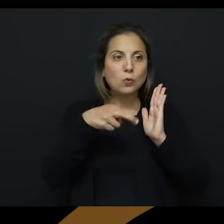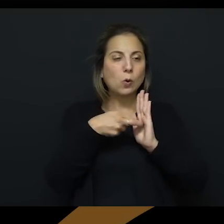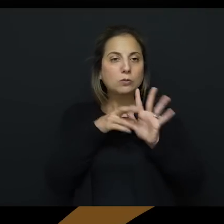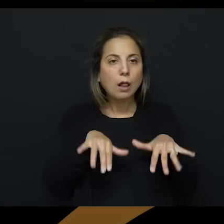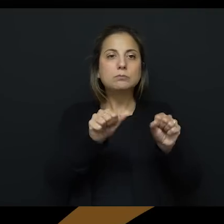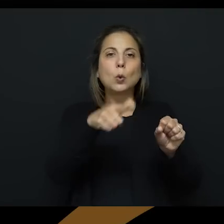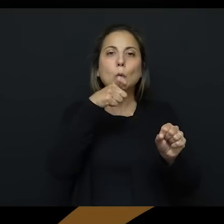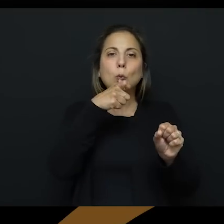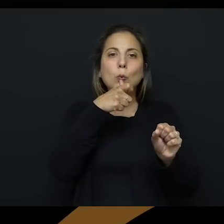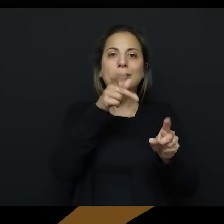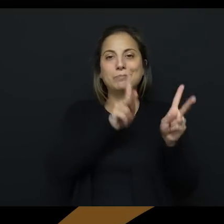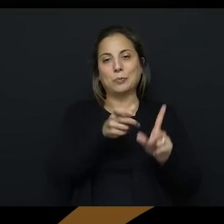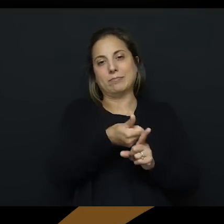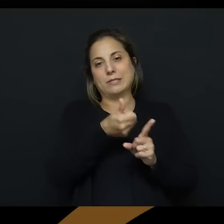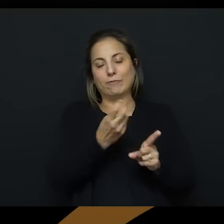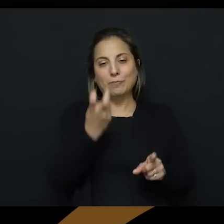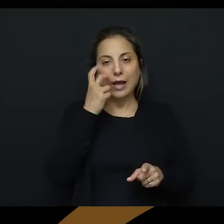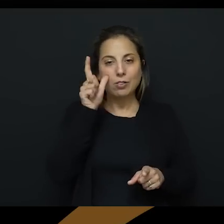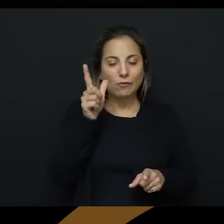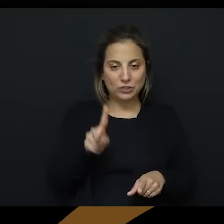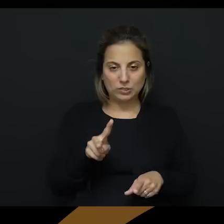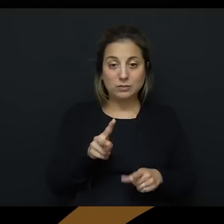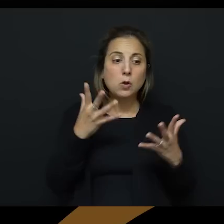We want to always fill the role with the best person for that part.